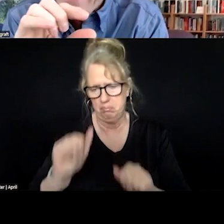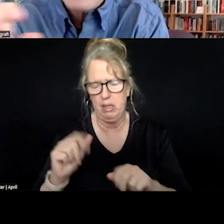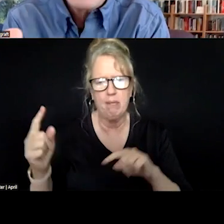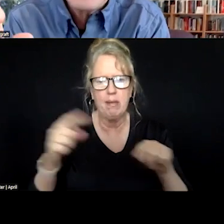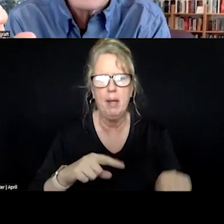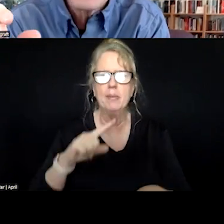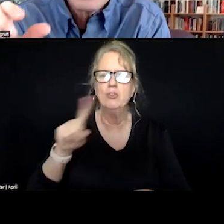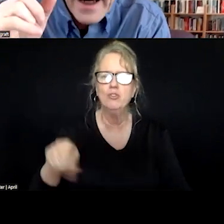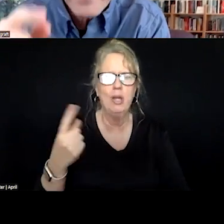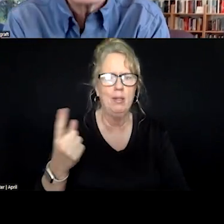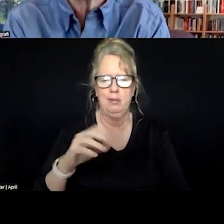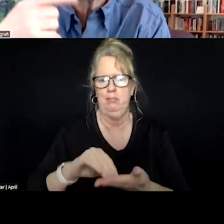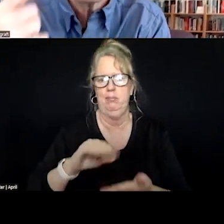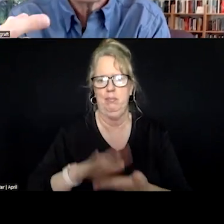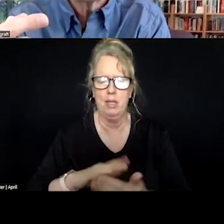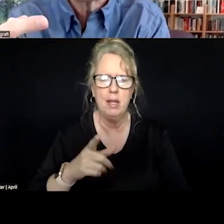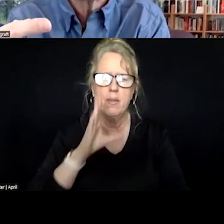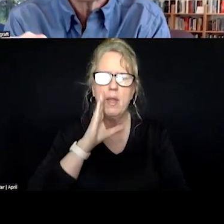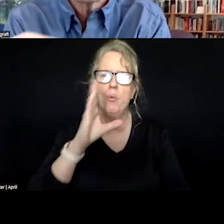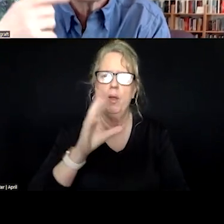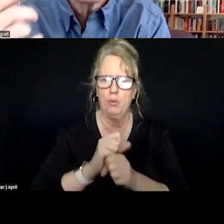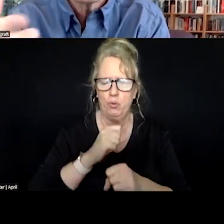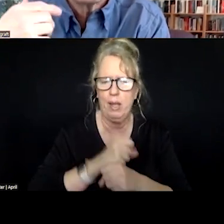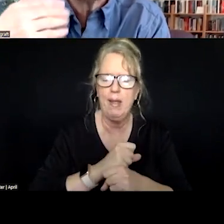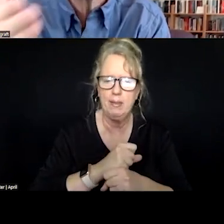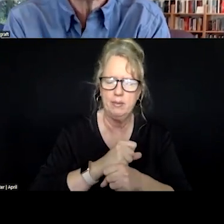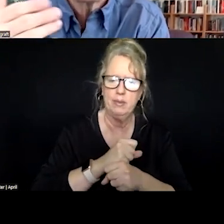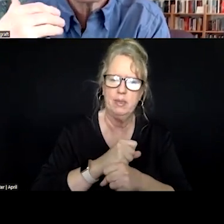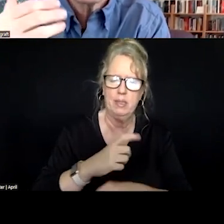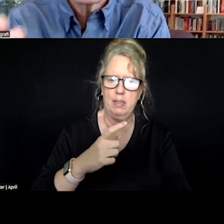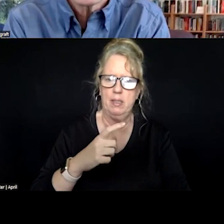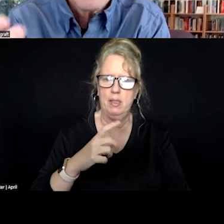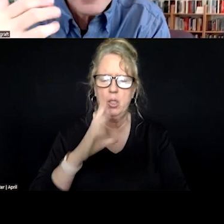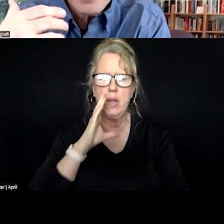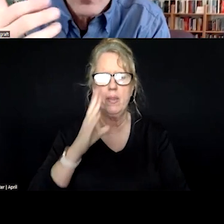PUT THAT IN AND IT WILL CREATE IMMEDIATE SIMULATIONS THAT WILL